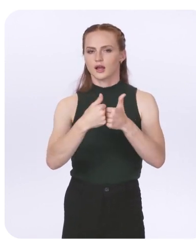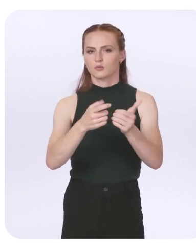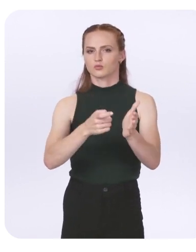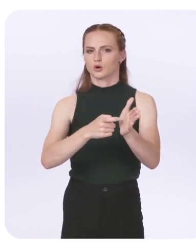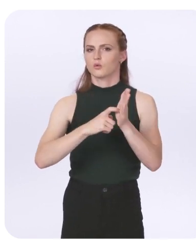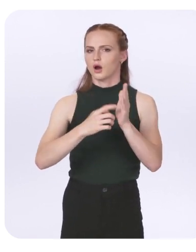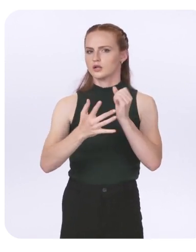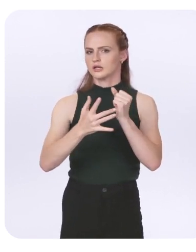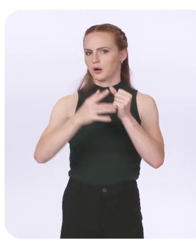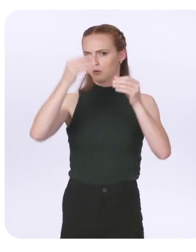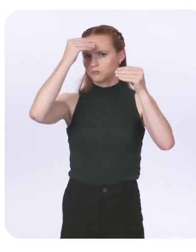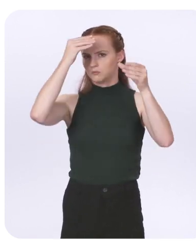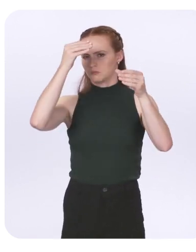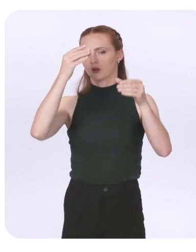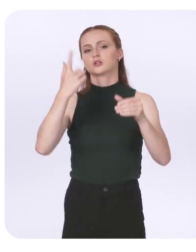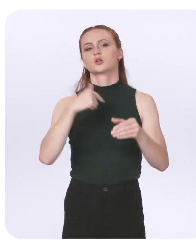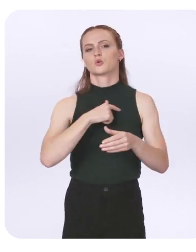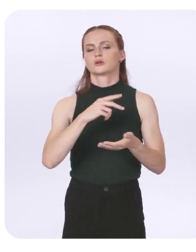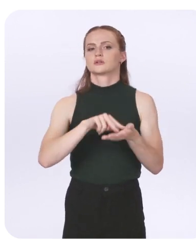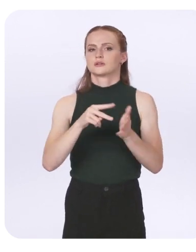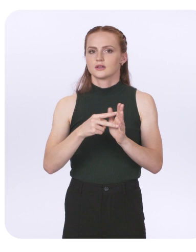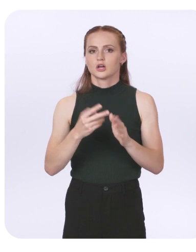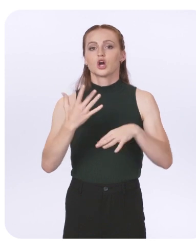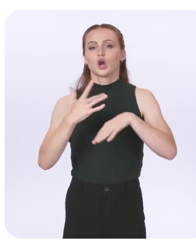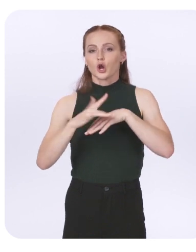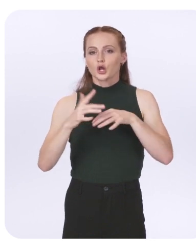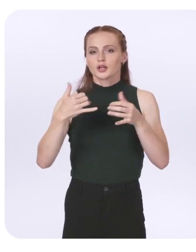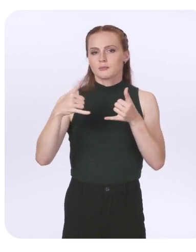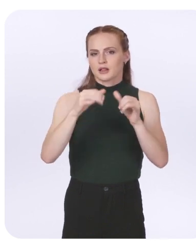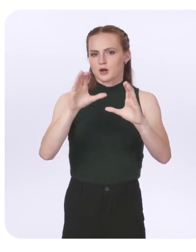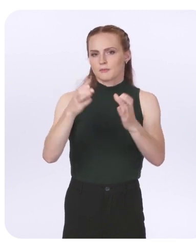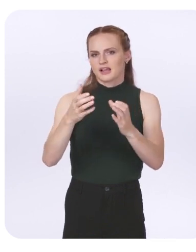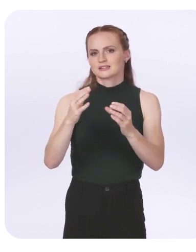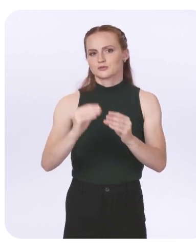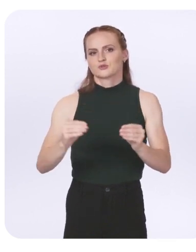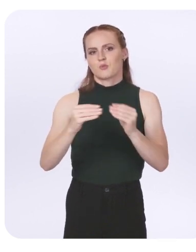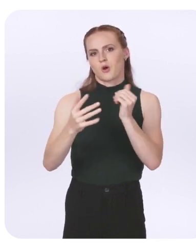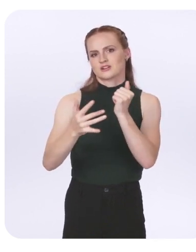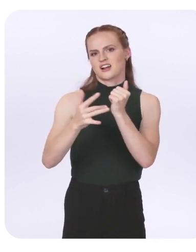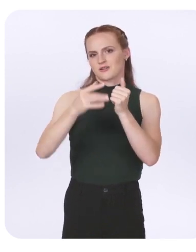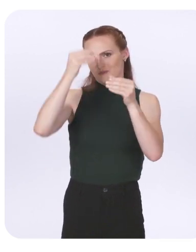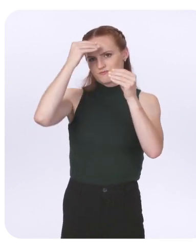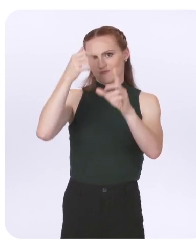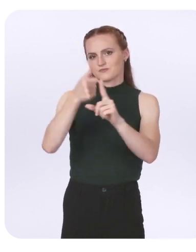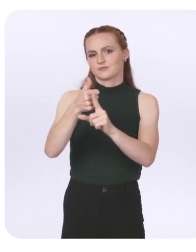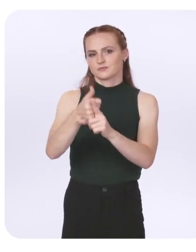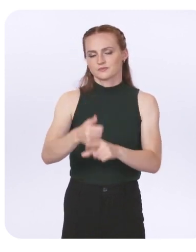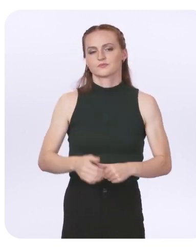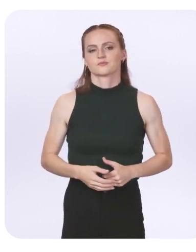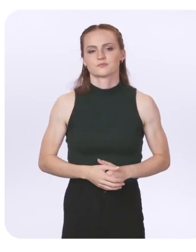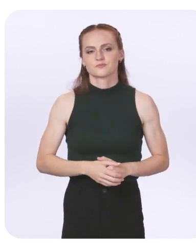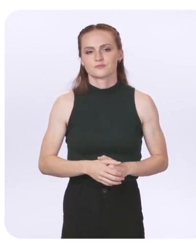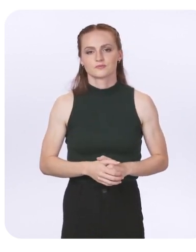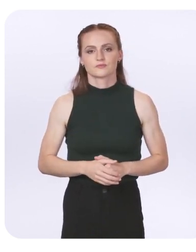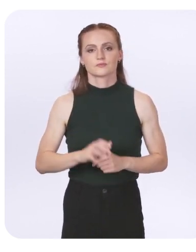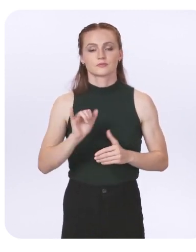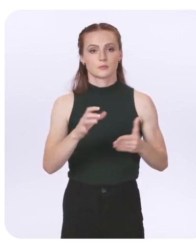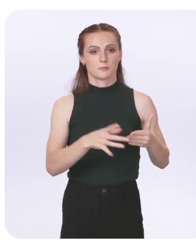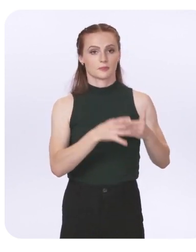which meant that our early player base was a bit more technical themselves. This leads to an understanding of bugs